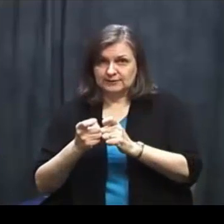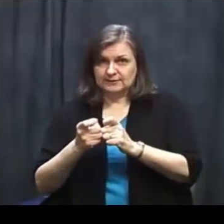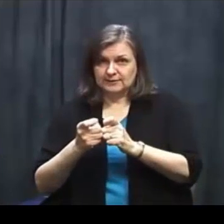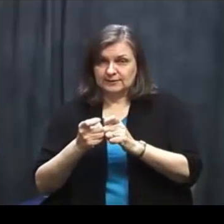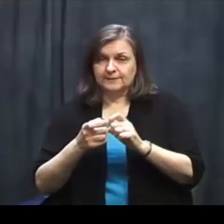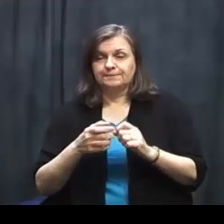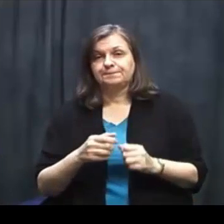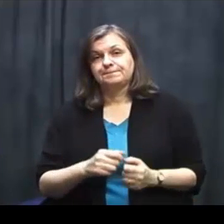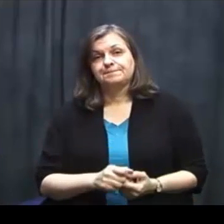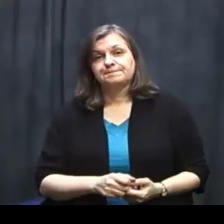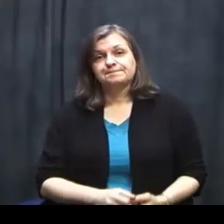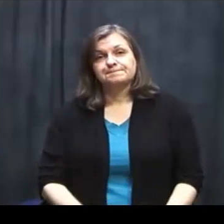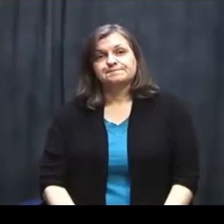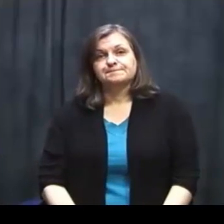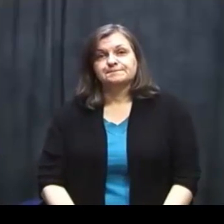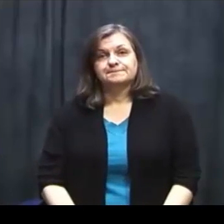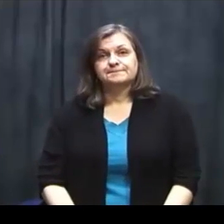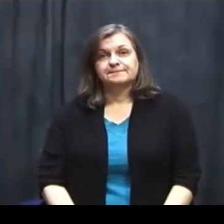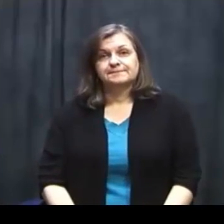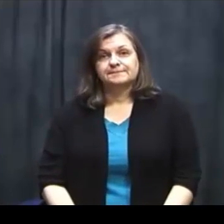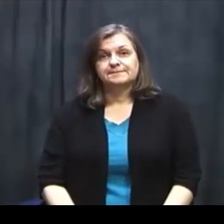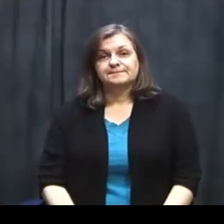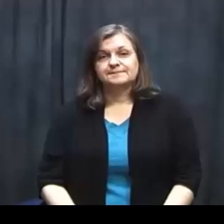associated with